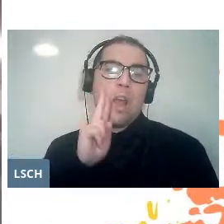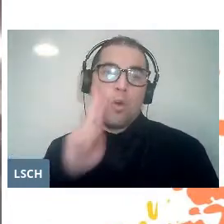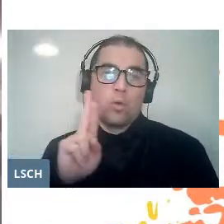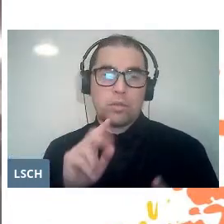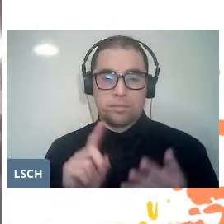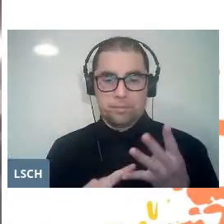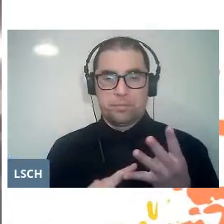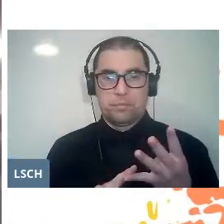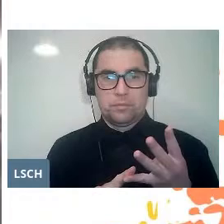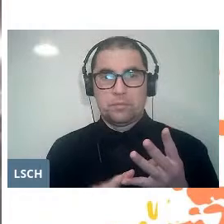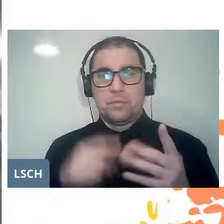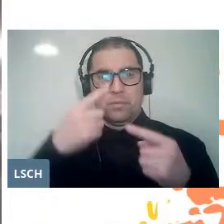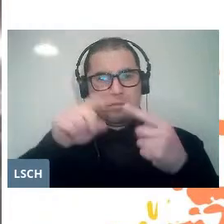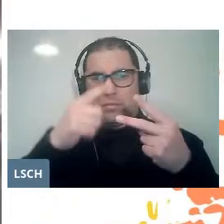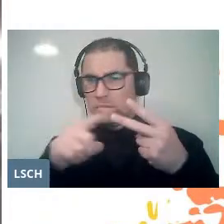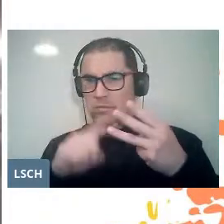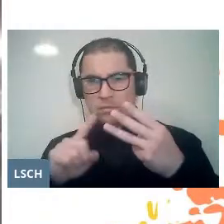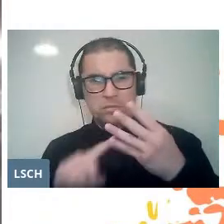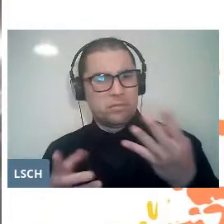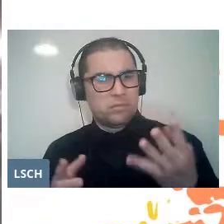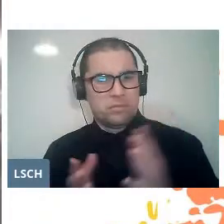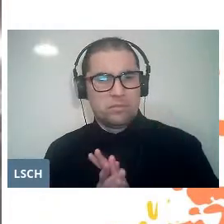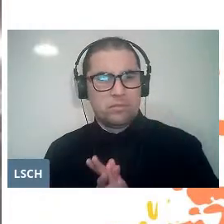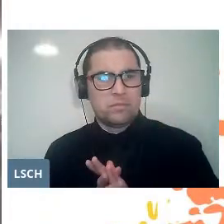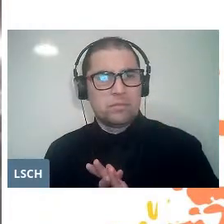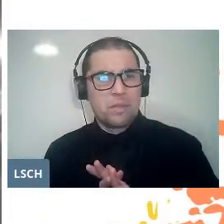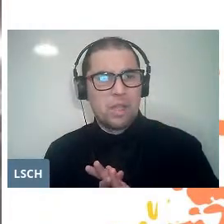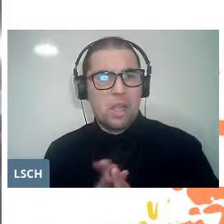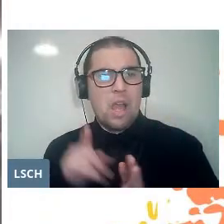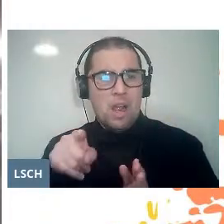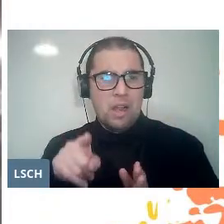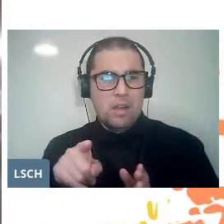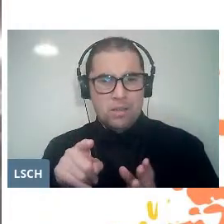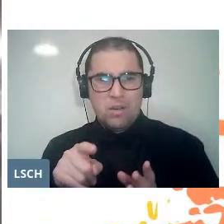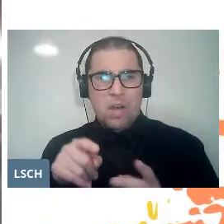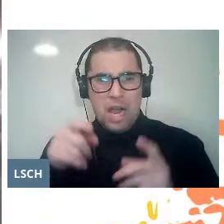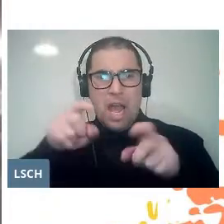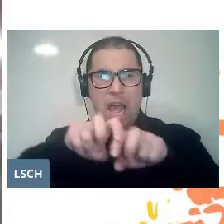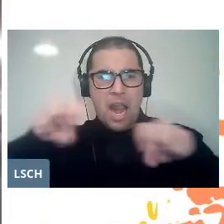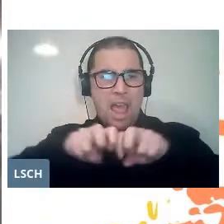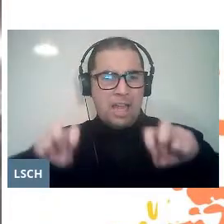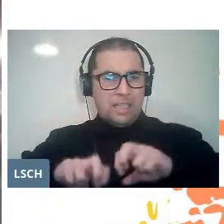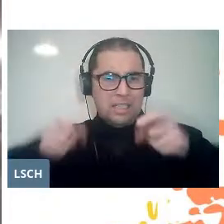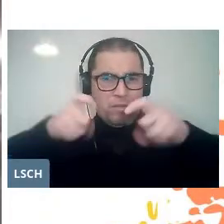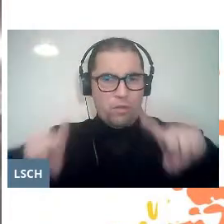Thus, in romanticism this was an emblematic genre for many composers.